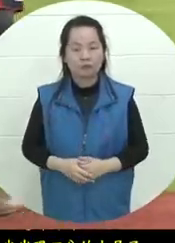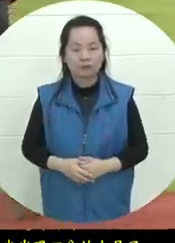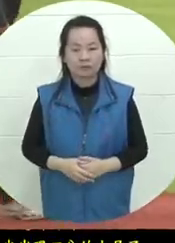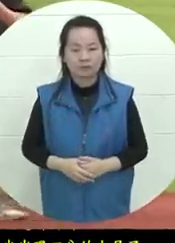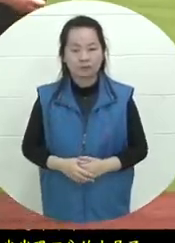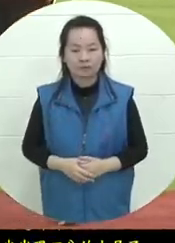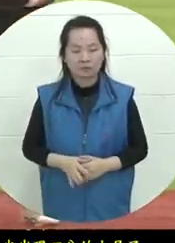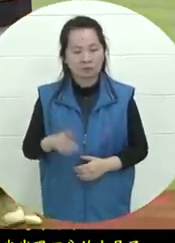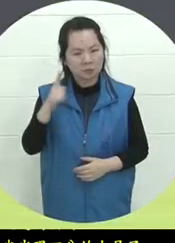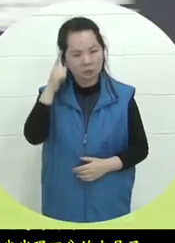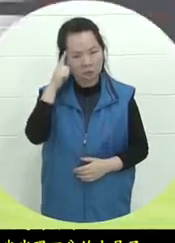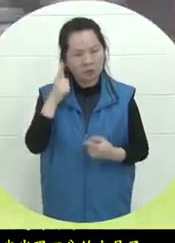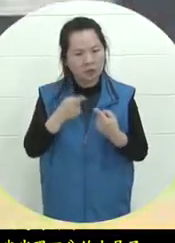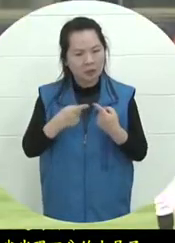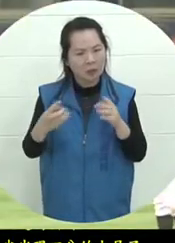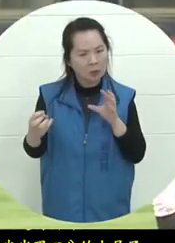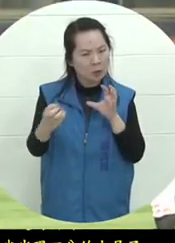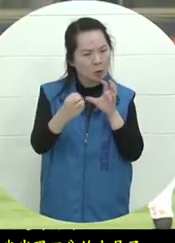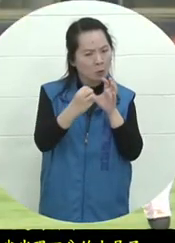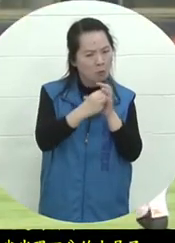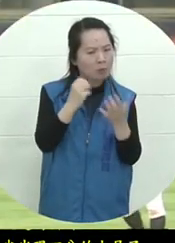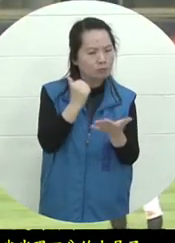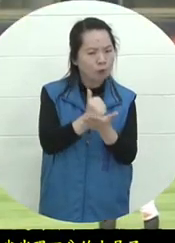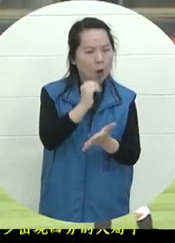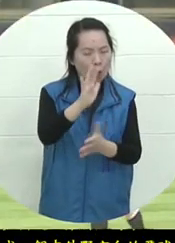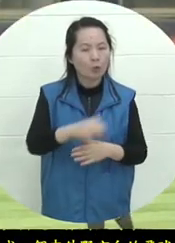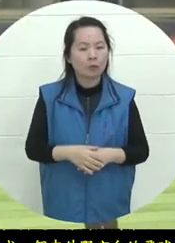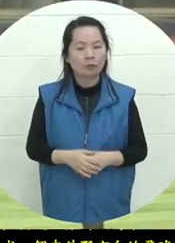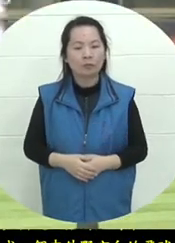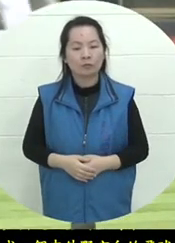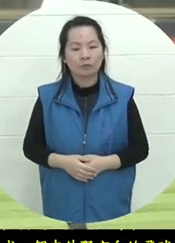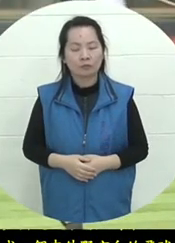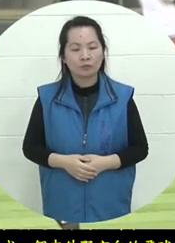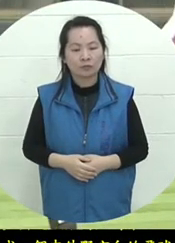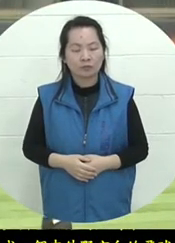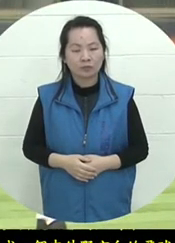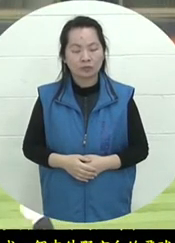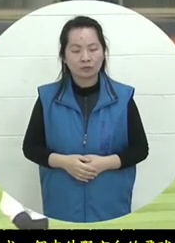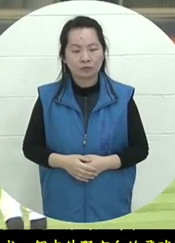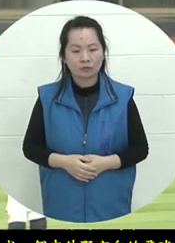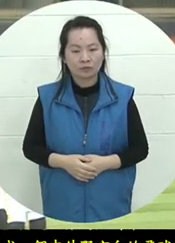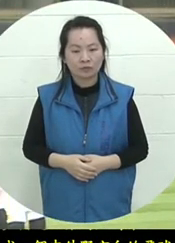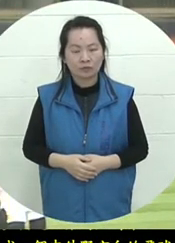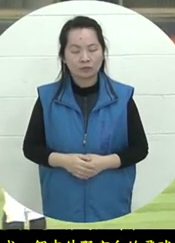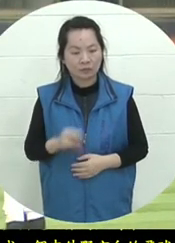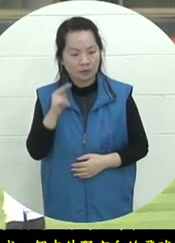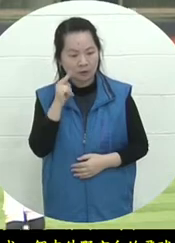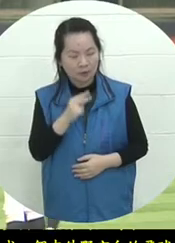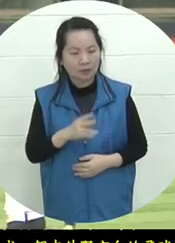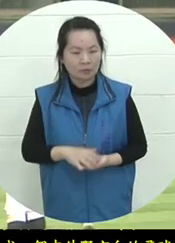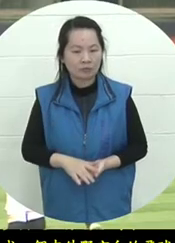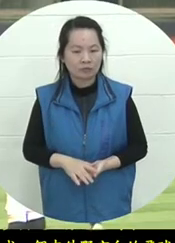it should be put into the glove. There is no problem. Yi Lei Shen chased it out and did it. The call was made, my hands were already raised,